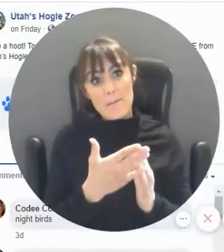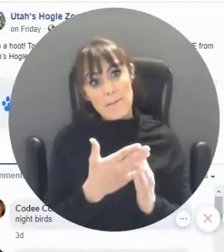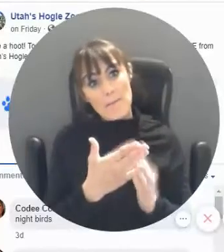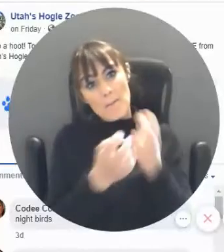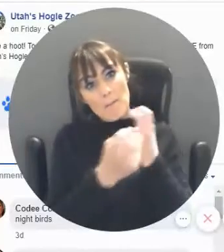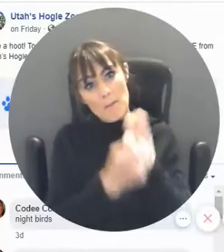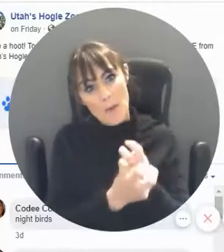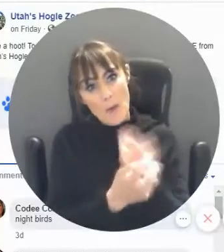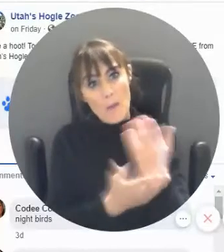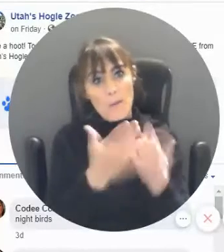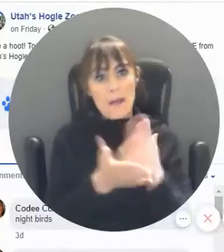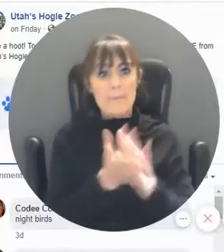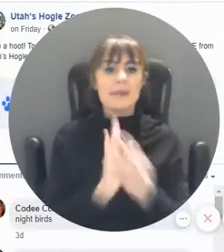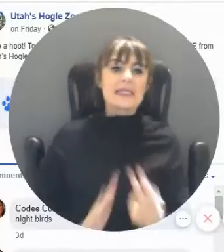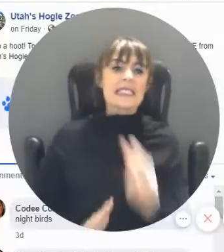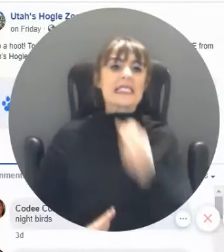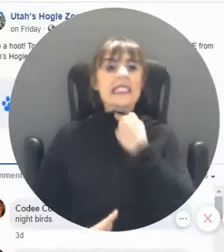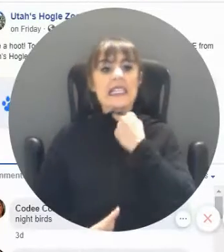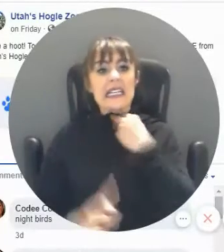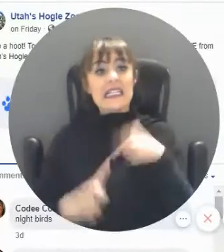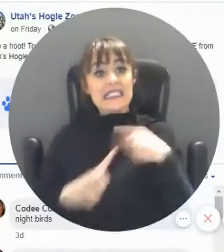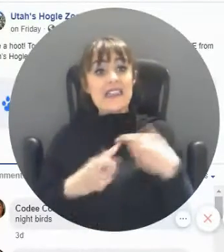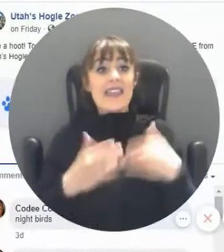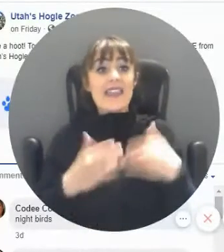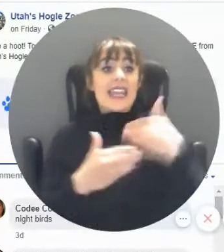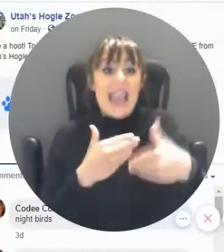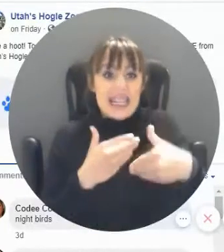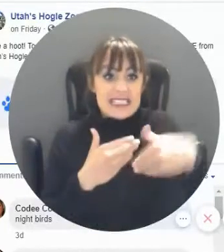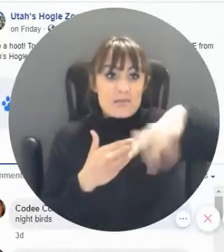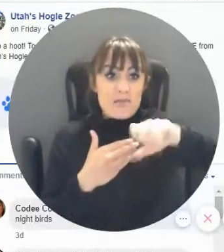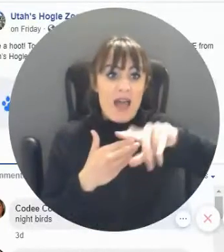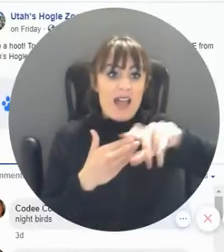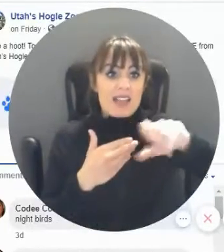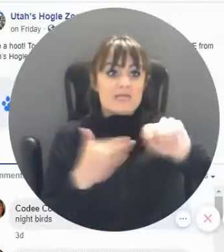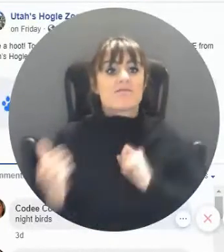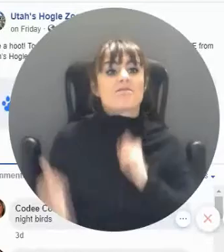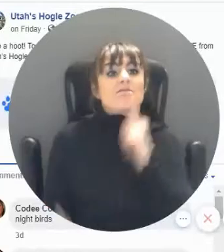which is probably what happened here. Of course, there are so many leg bones.